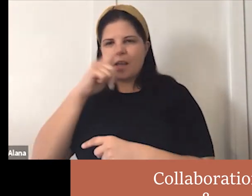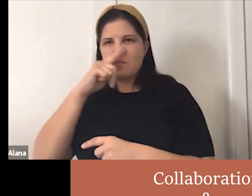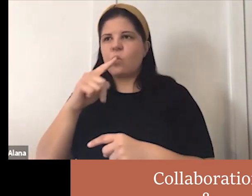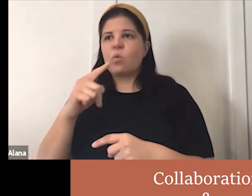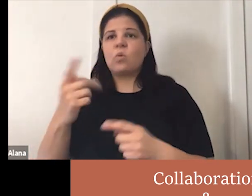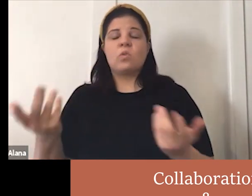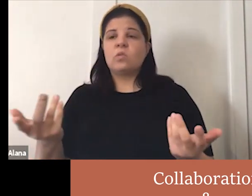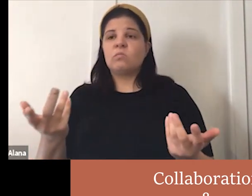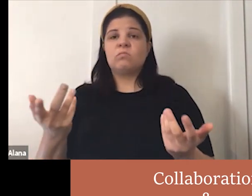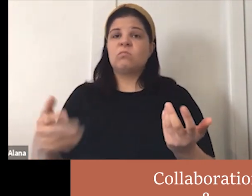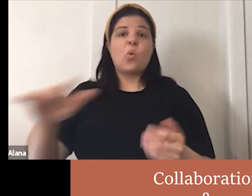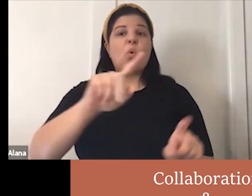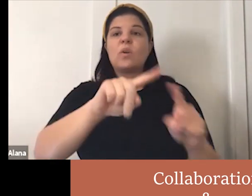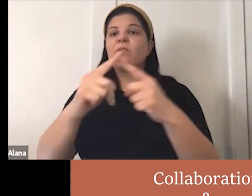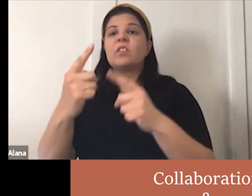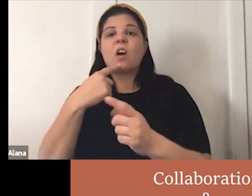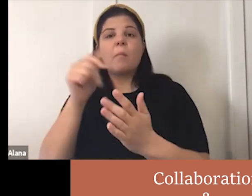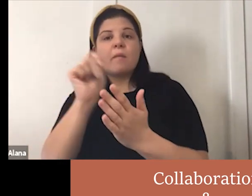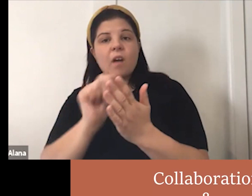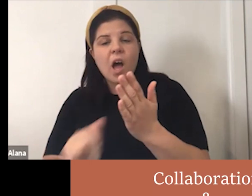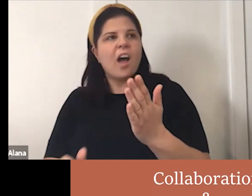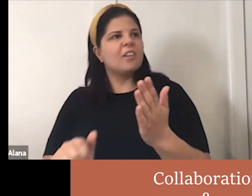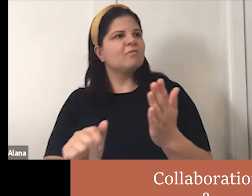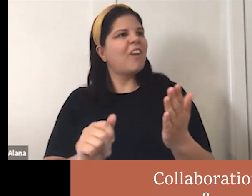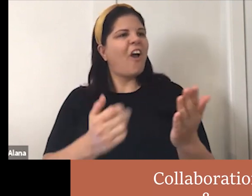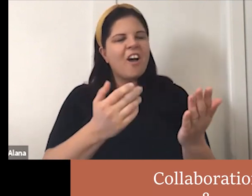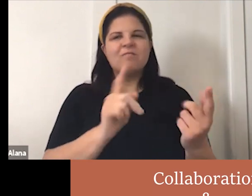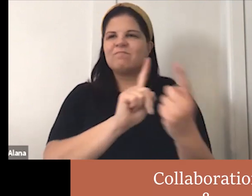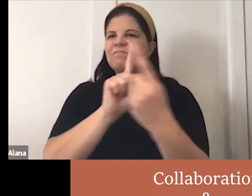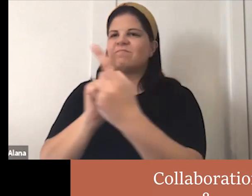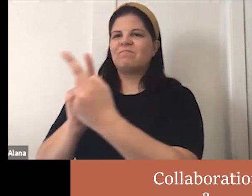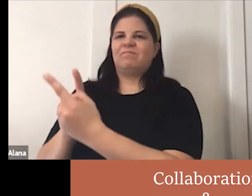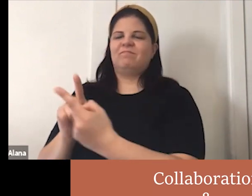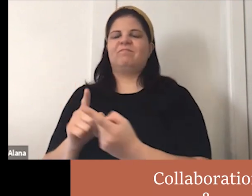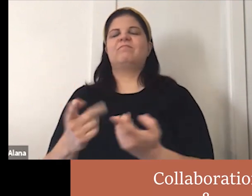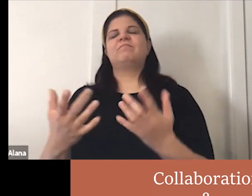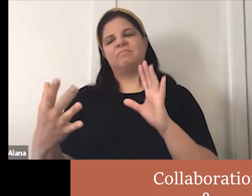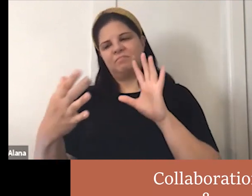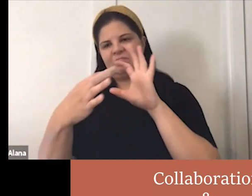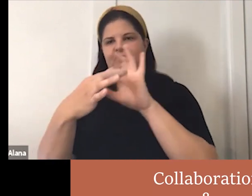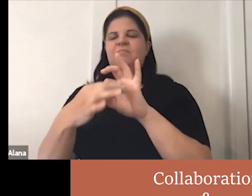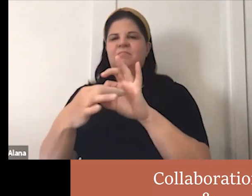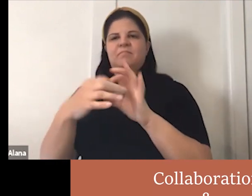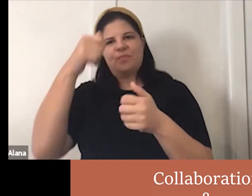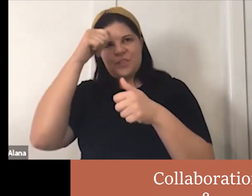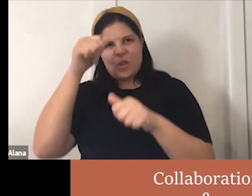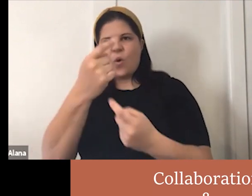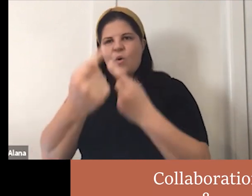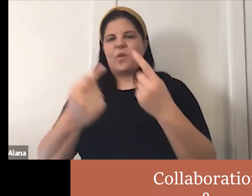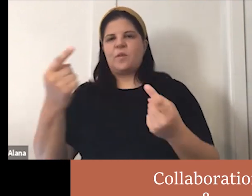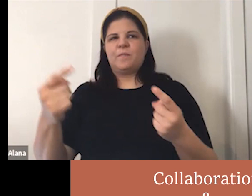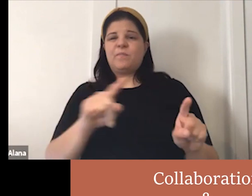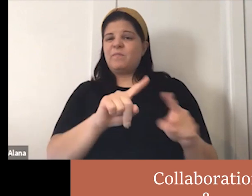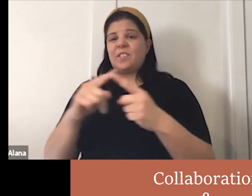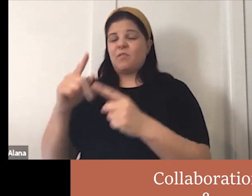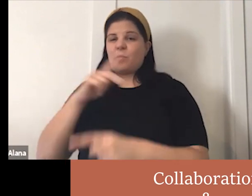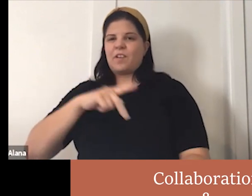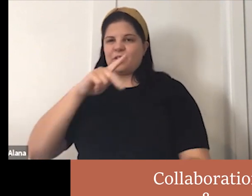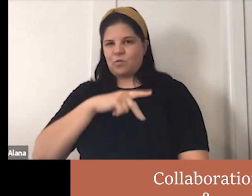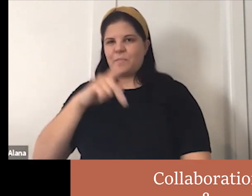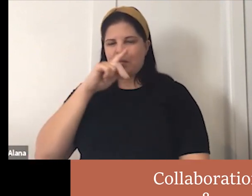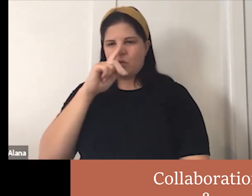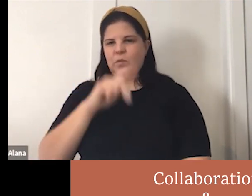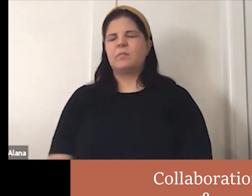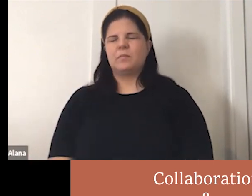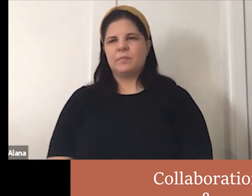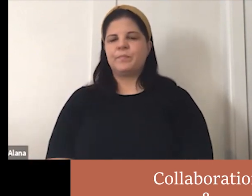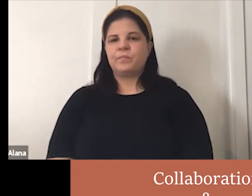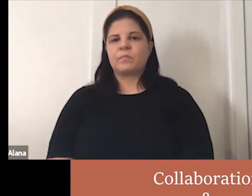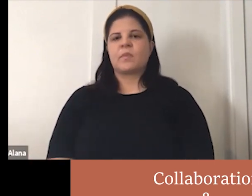industry and just becoming engaged with different professionals, and that is a critical part